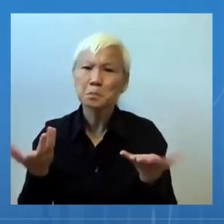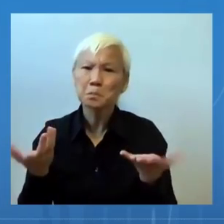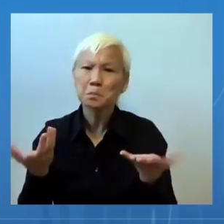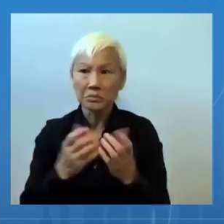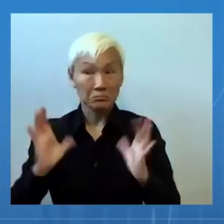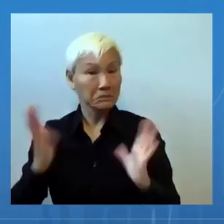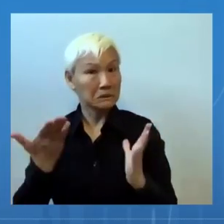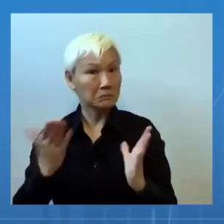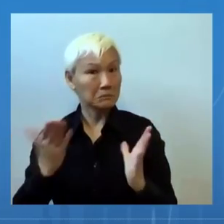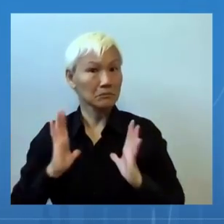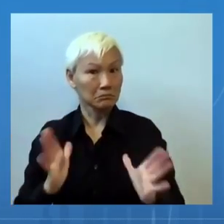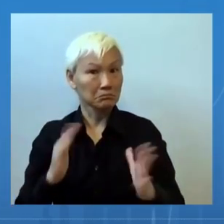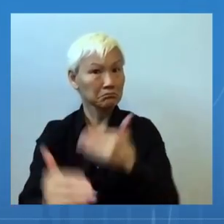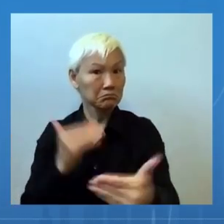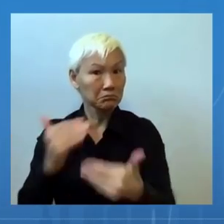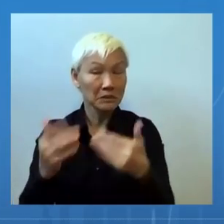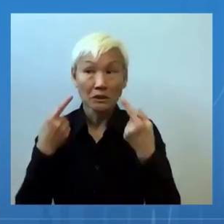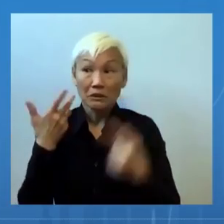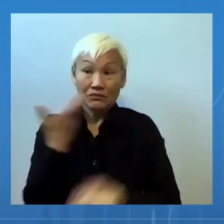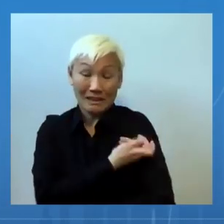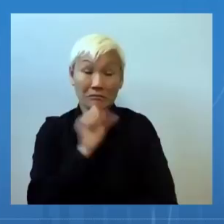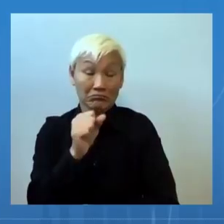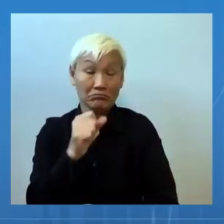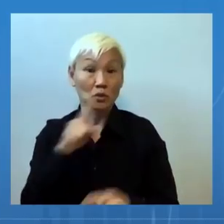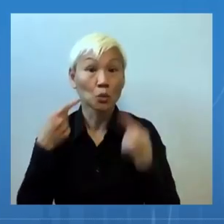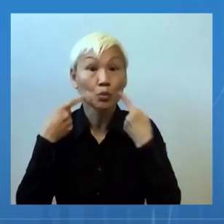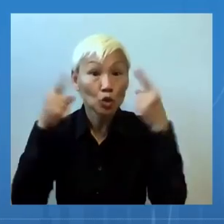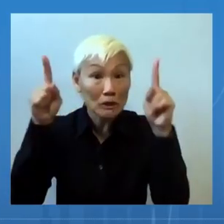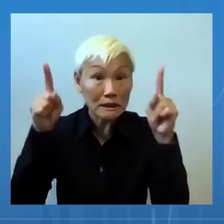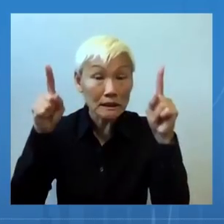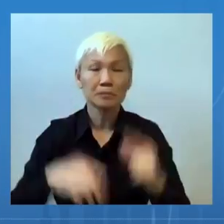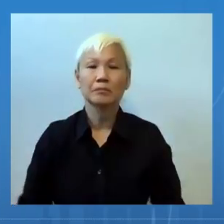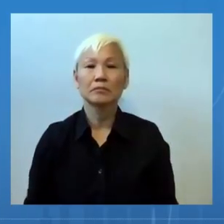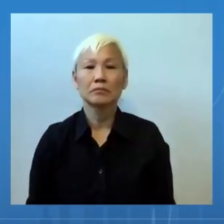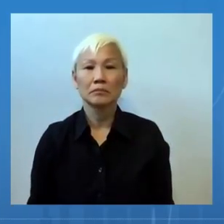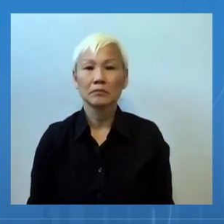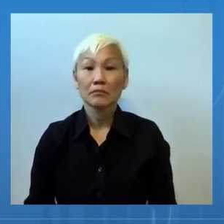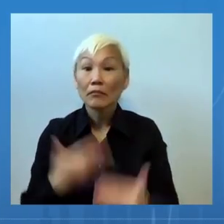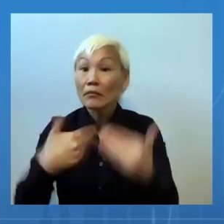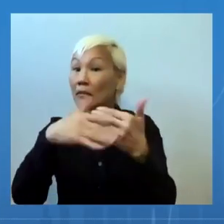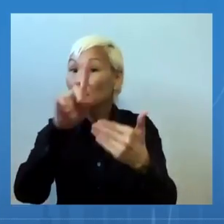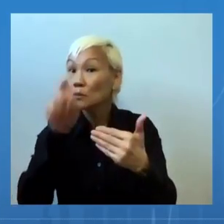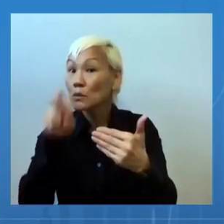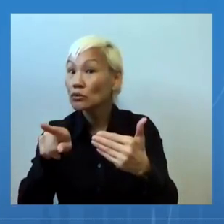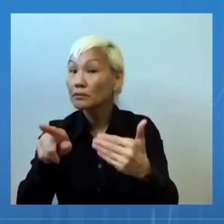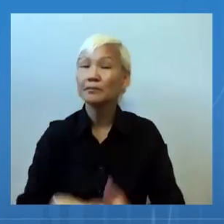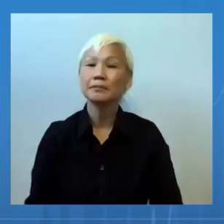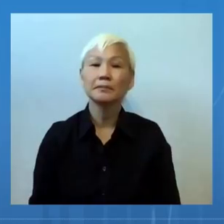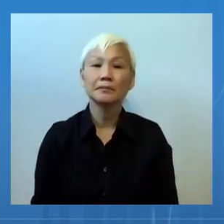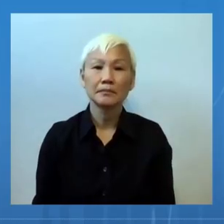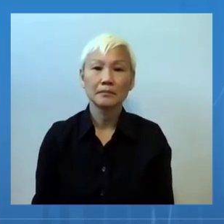as it is across many sectors. Next question, please. Moderator: Last question. Let's go to Kellan Howell at Newsy.